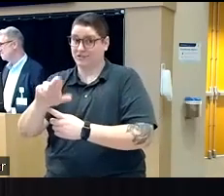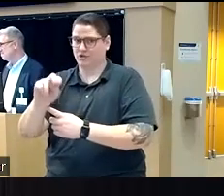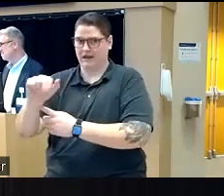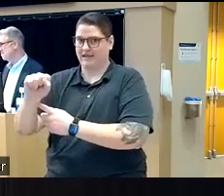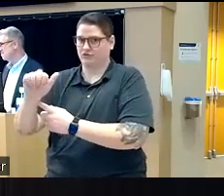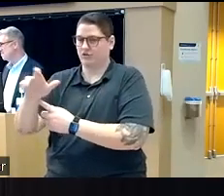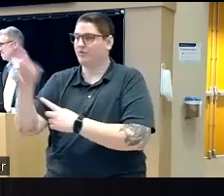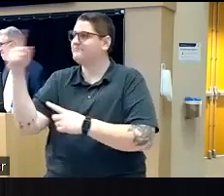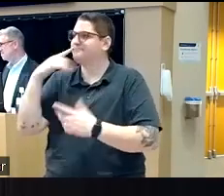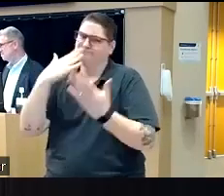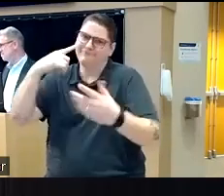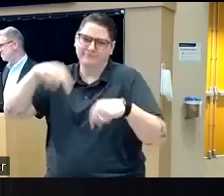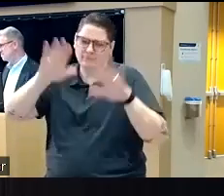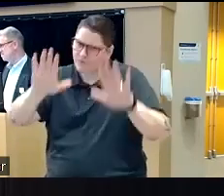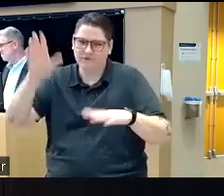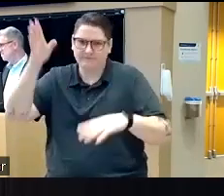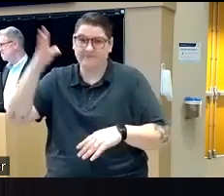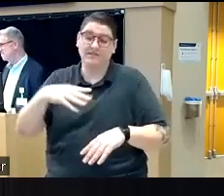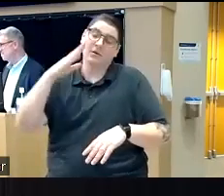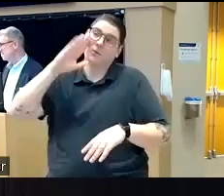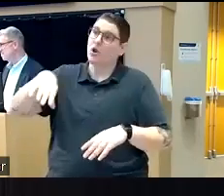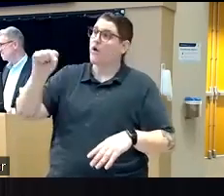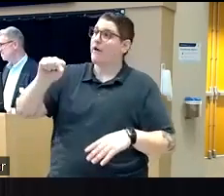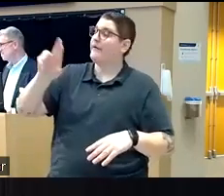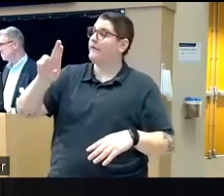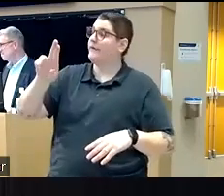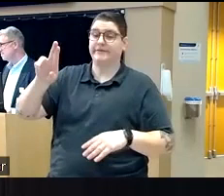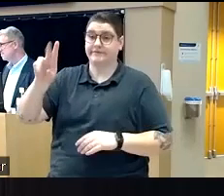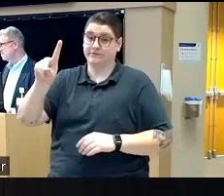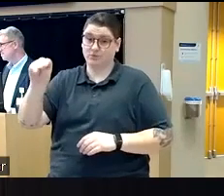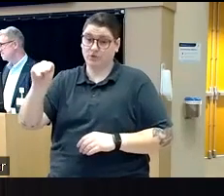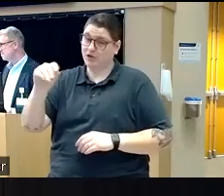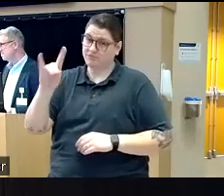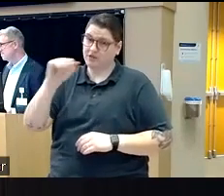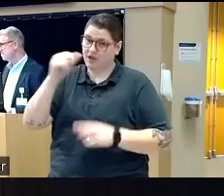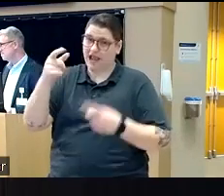um as we all know substance use the soldiers do not occur in a silo or in a vacuum and I